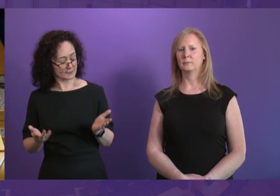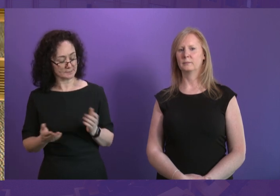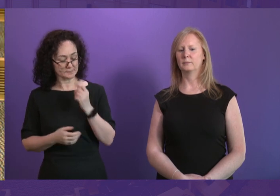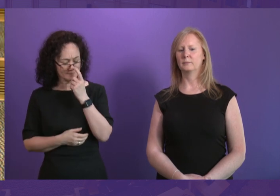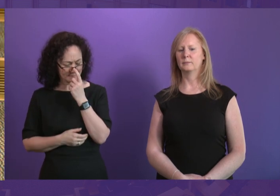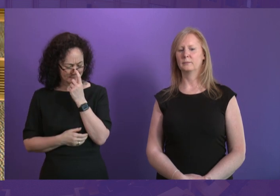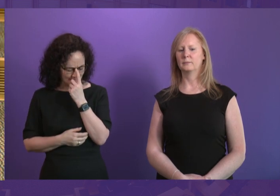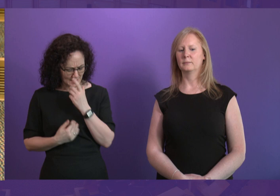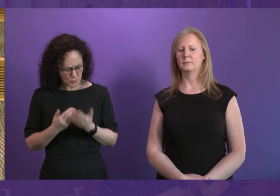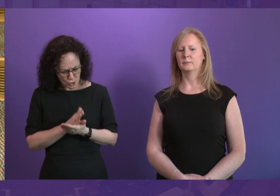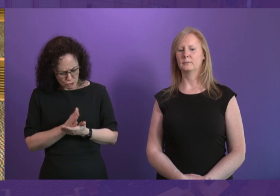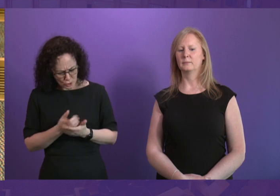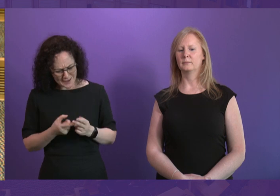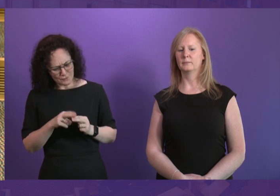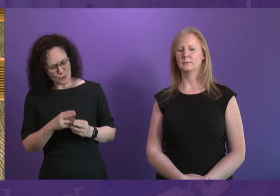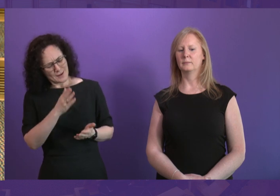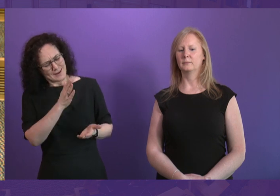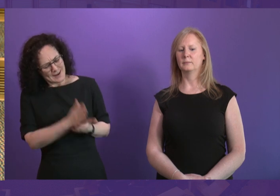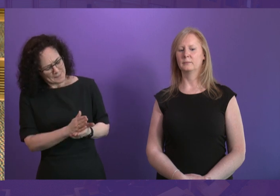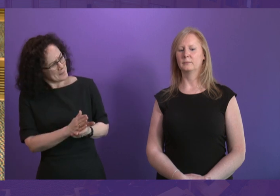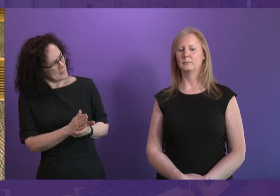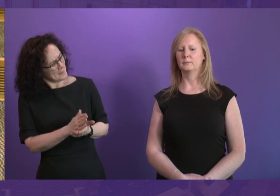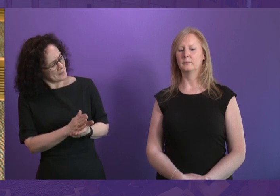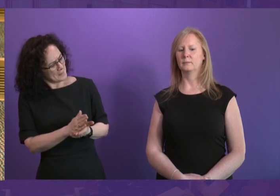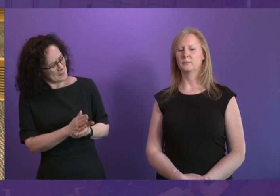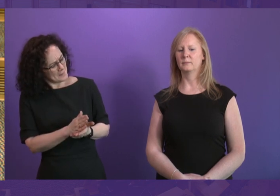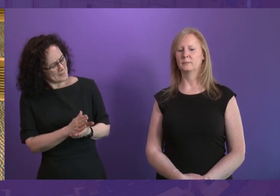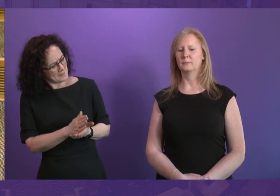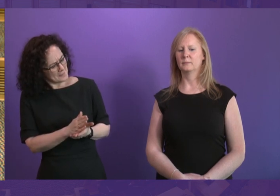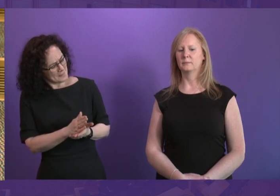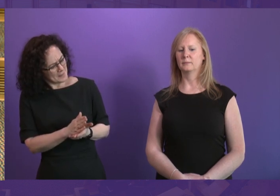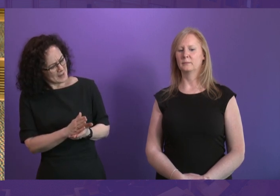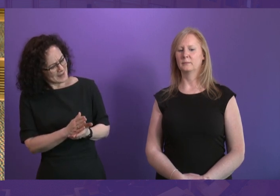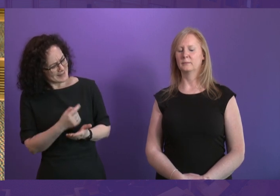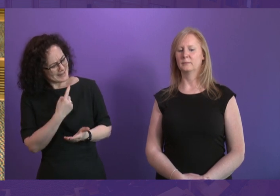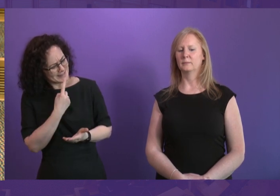whether Jamie Greene is seriously proposing that ScotRail should be held to account for